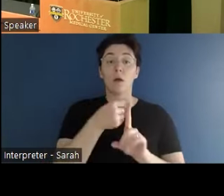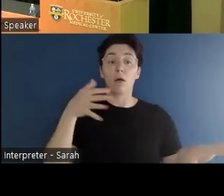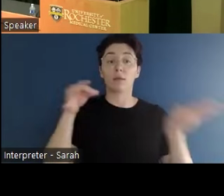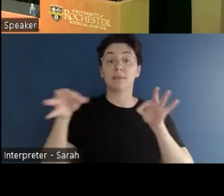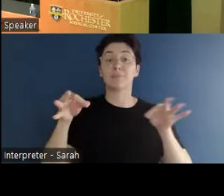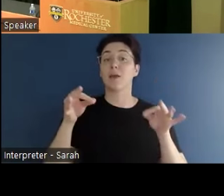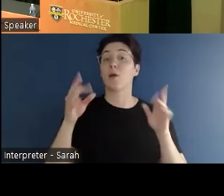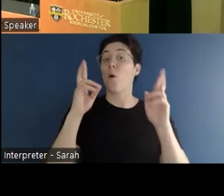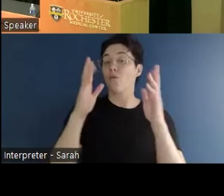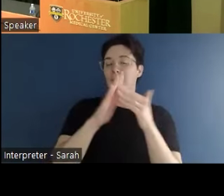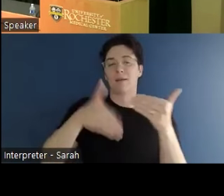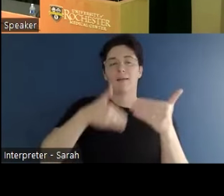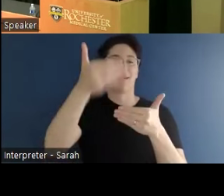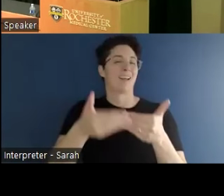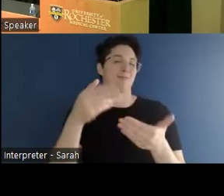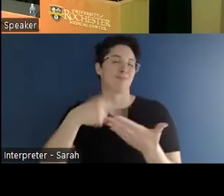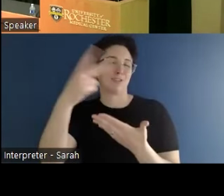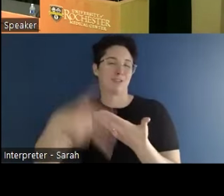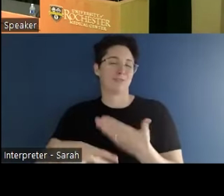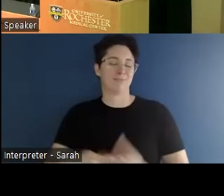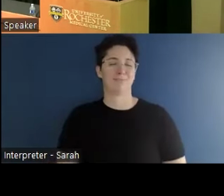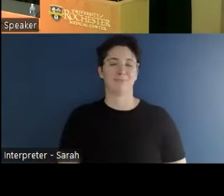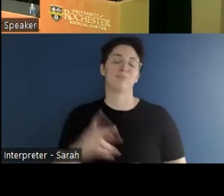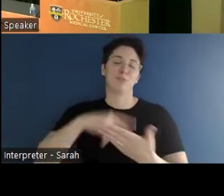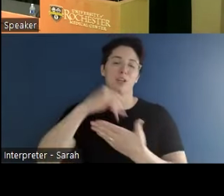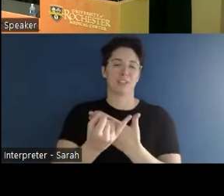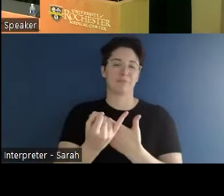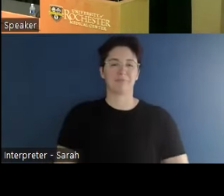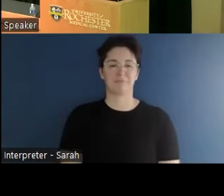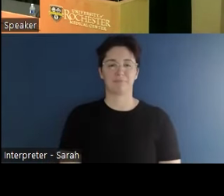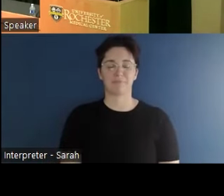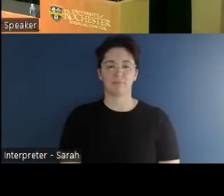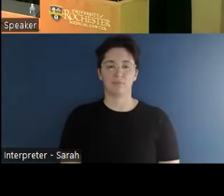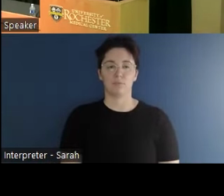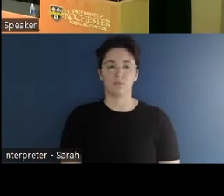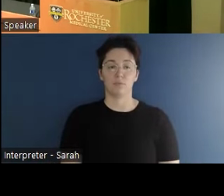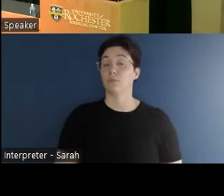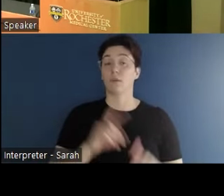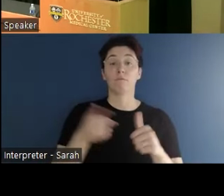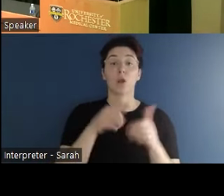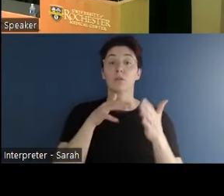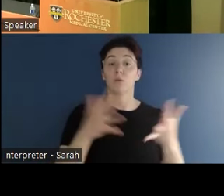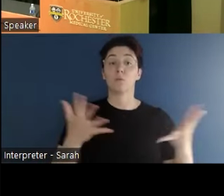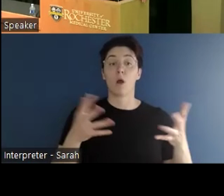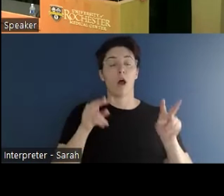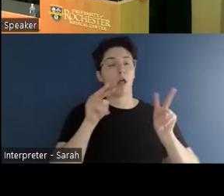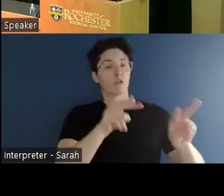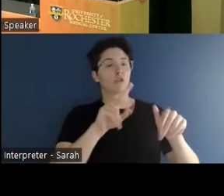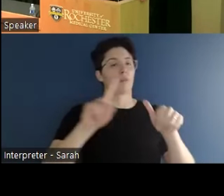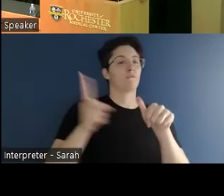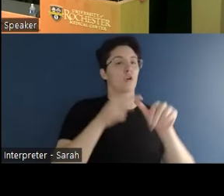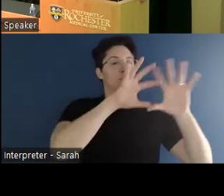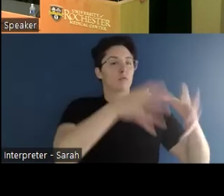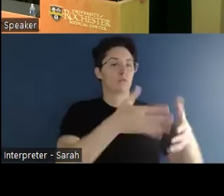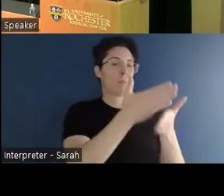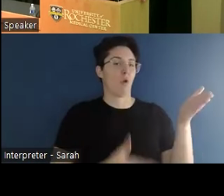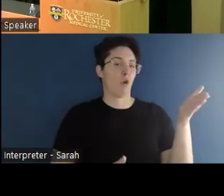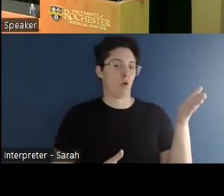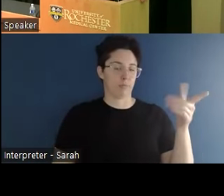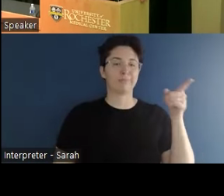project so my first study examines the first piece of this model and is entitled